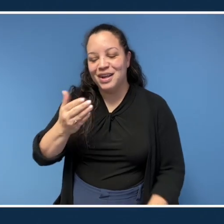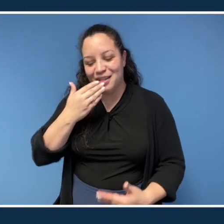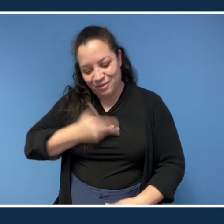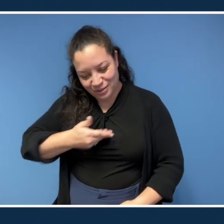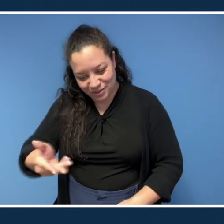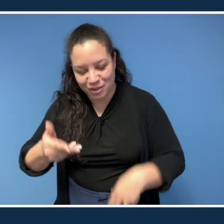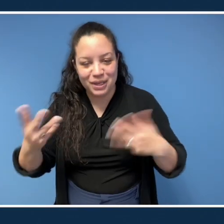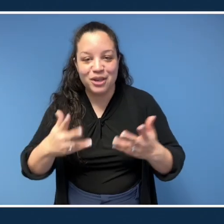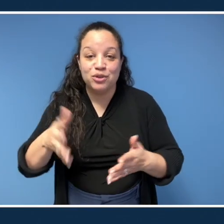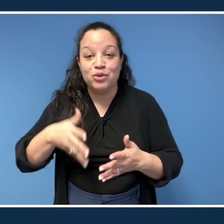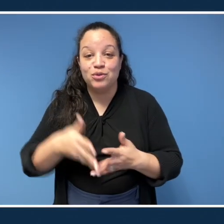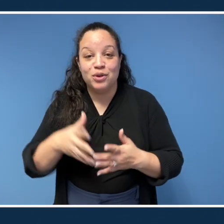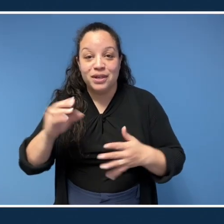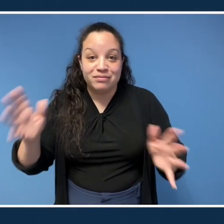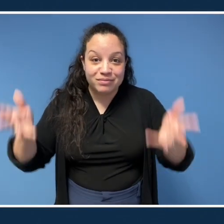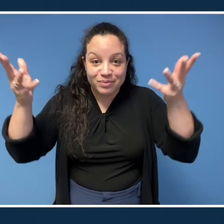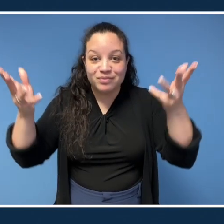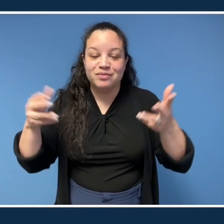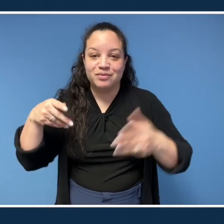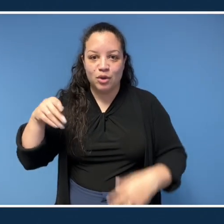Rising podcast. It's really important that we continue to have